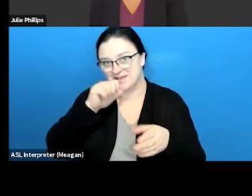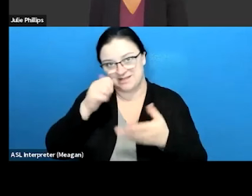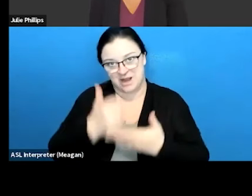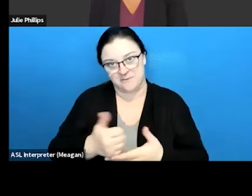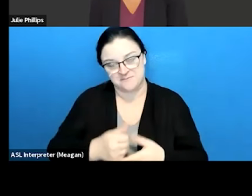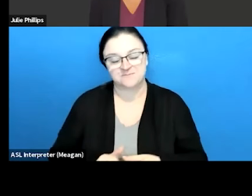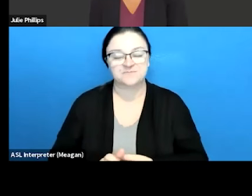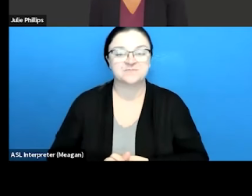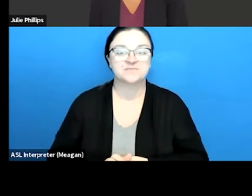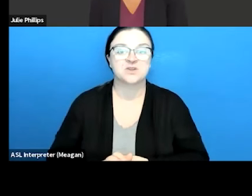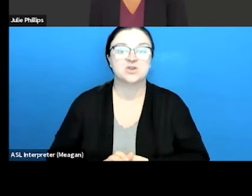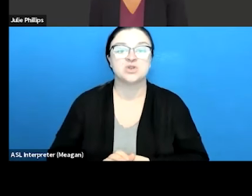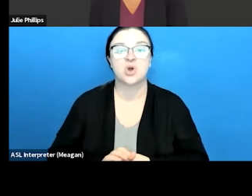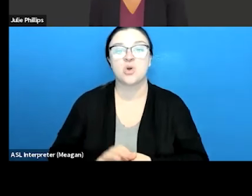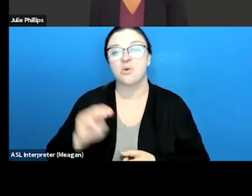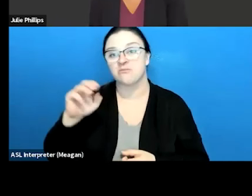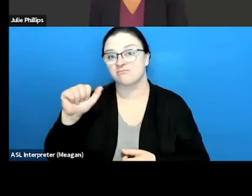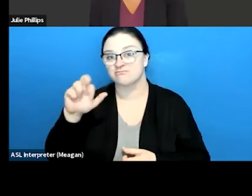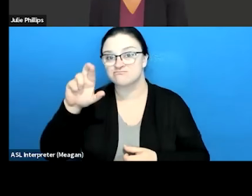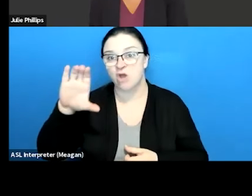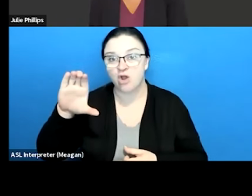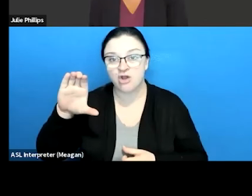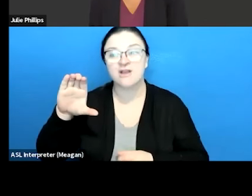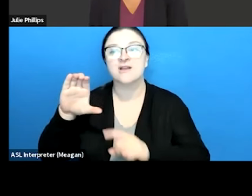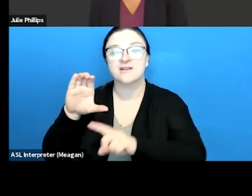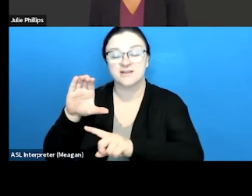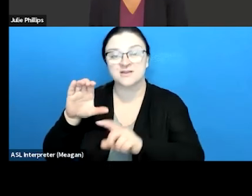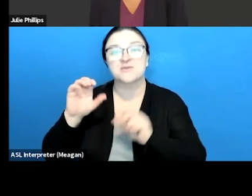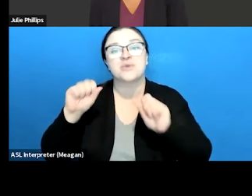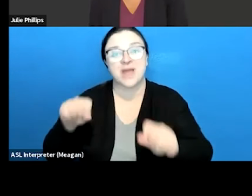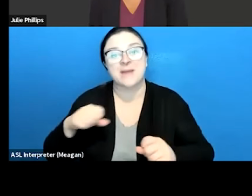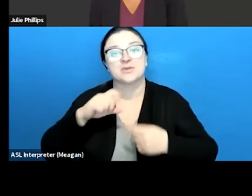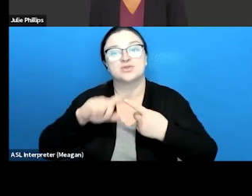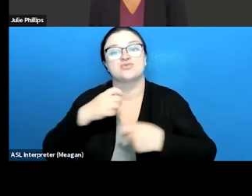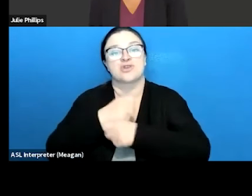And so MARC was able to create a web-based service area map